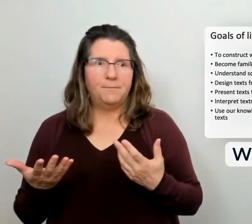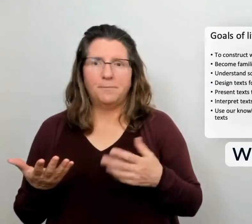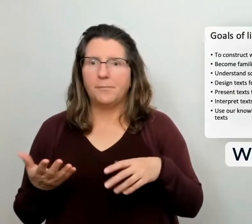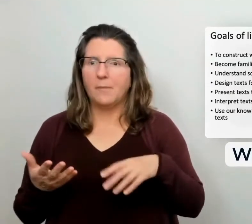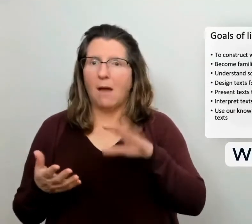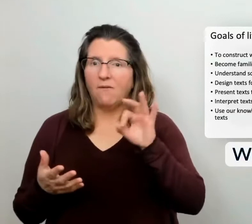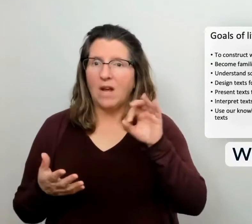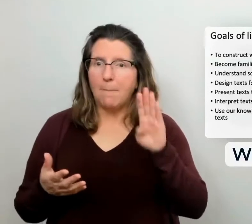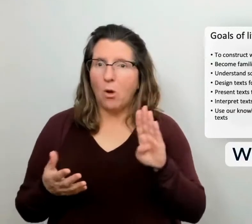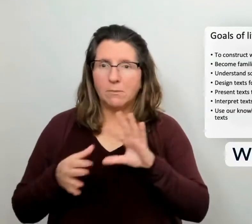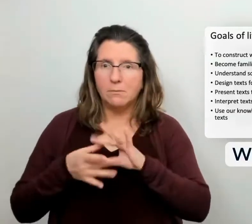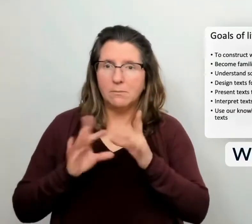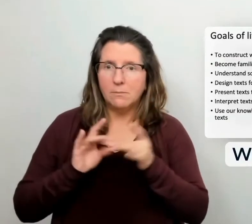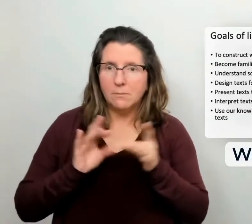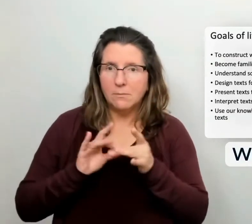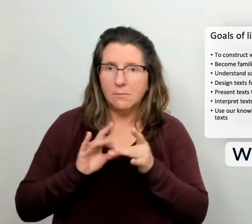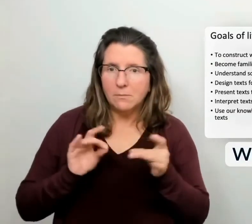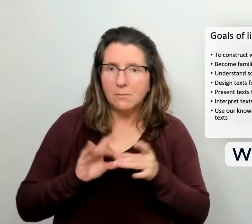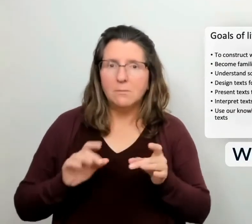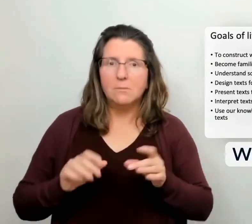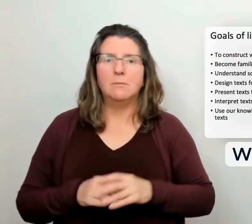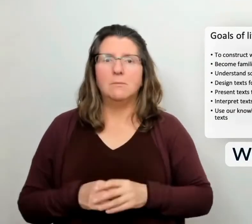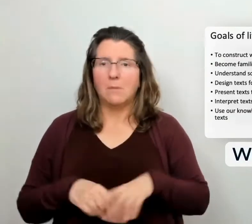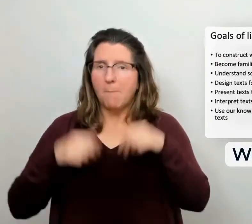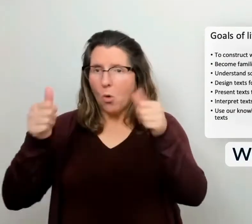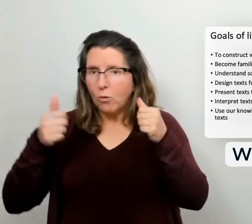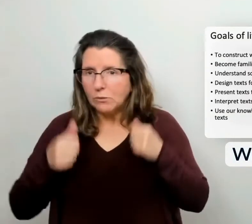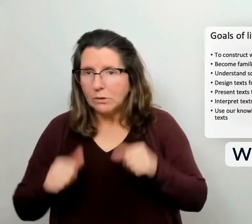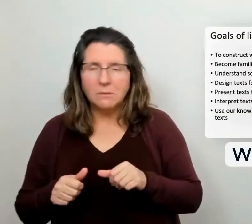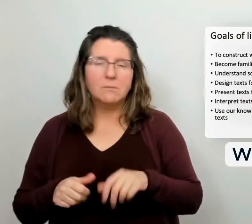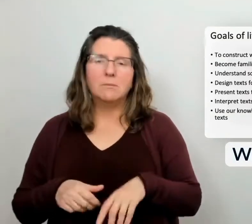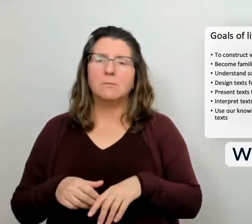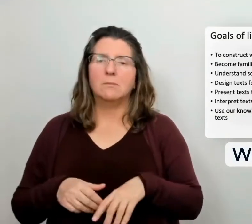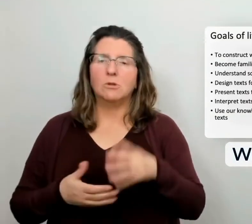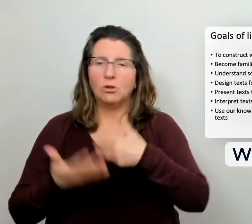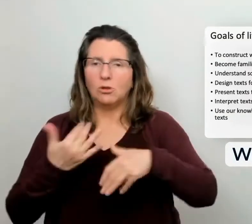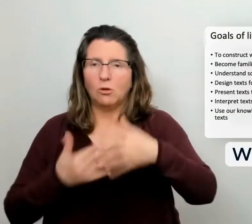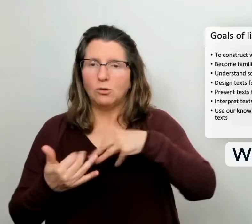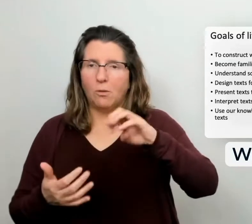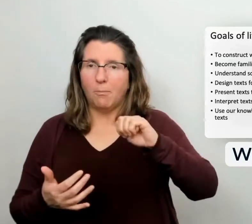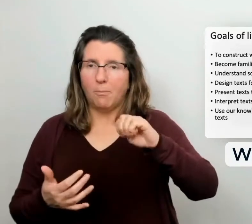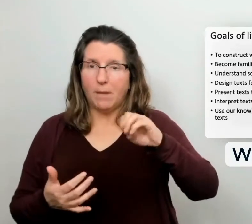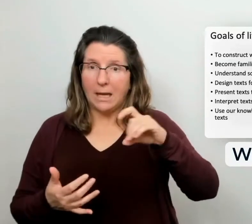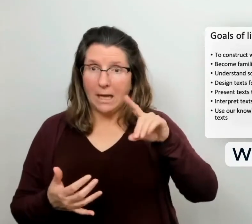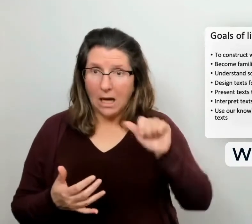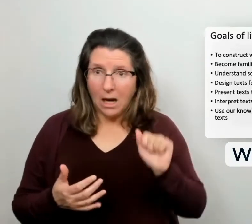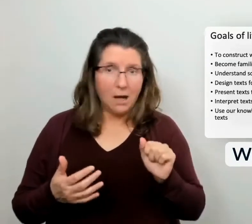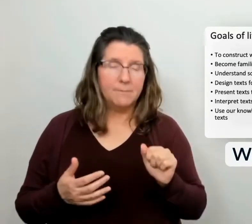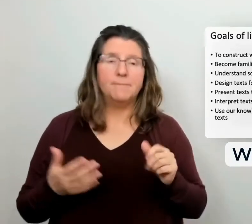Another format would be Facebook messages, posts, other social media.